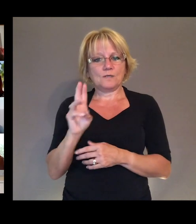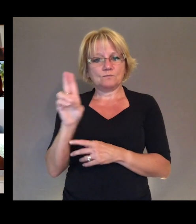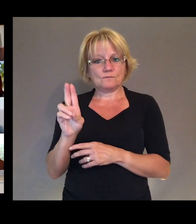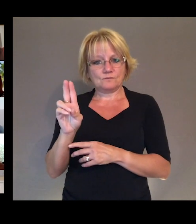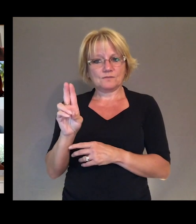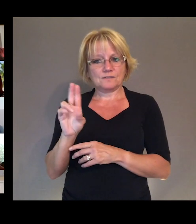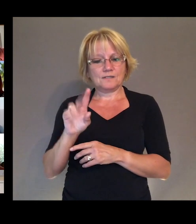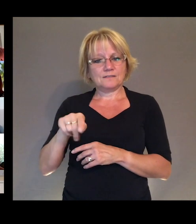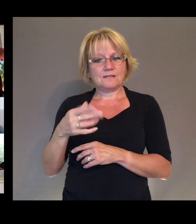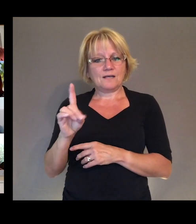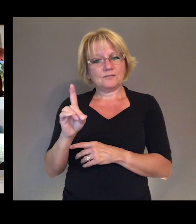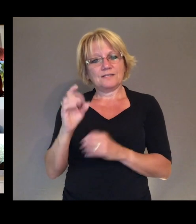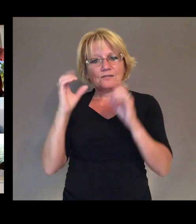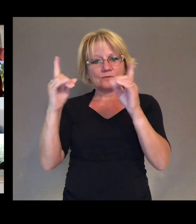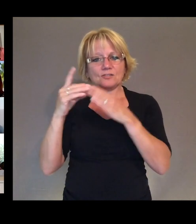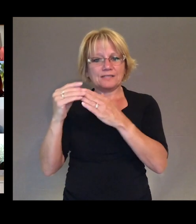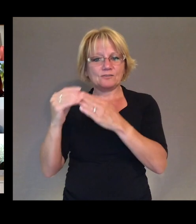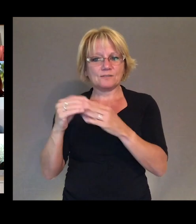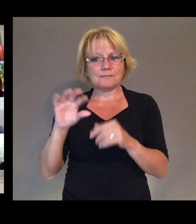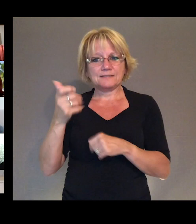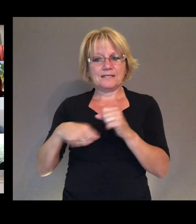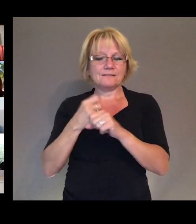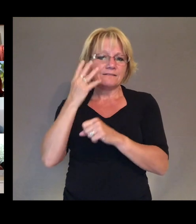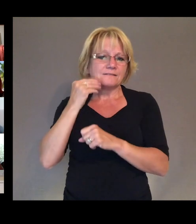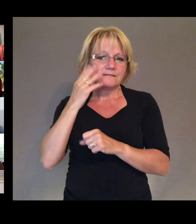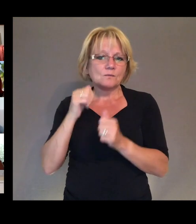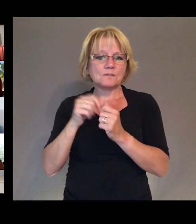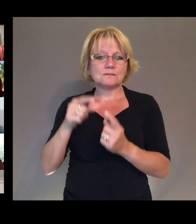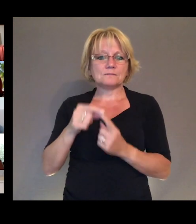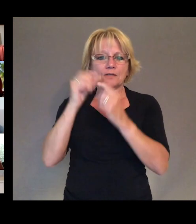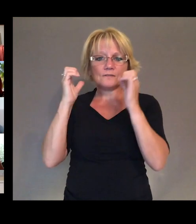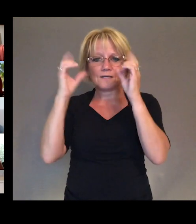She has 10 years of experience working as special education, mostly in urban settings.